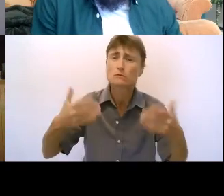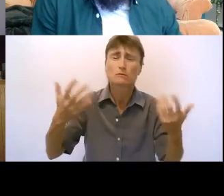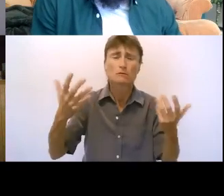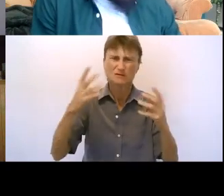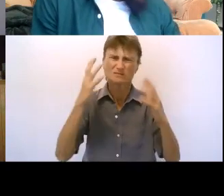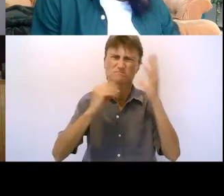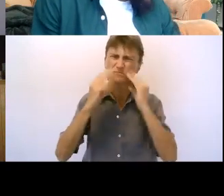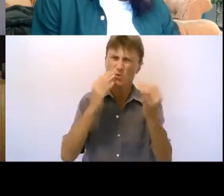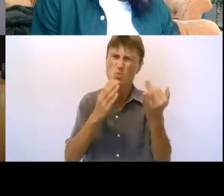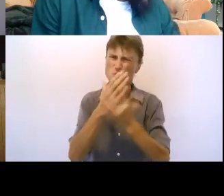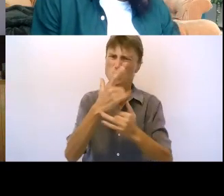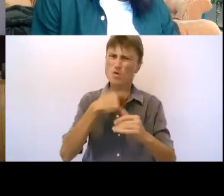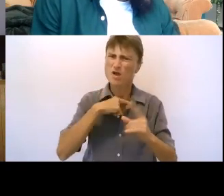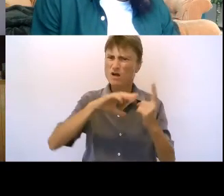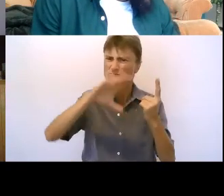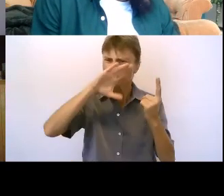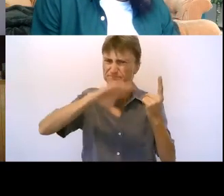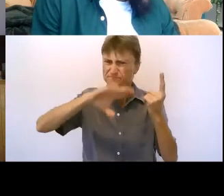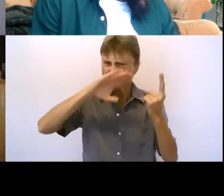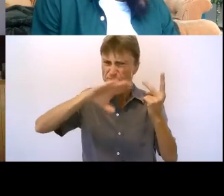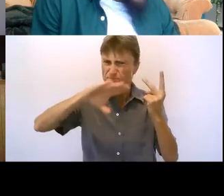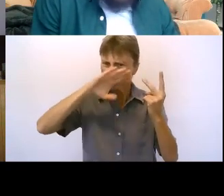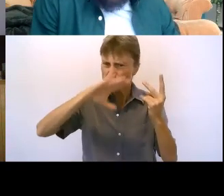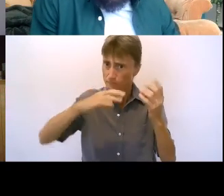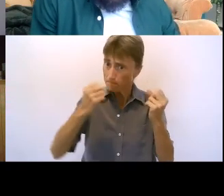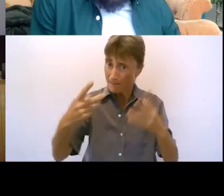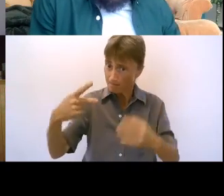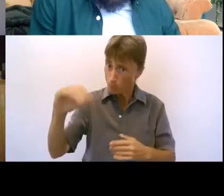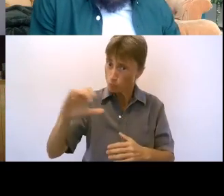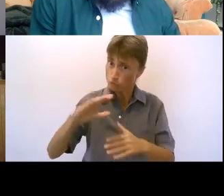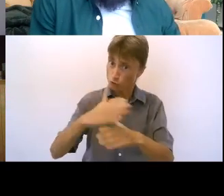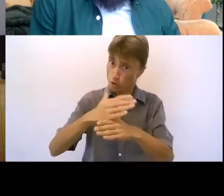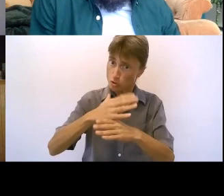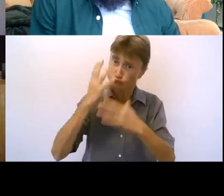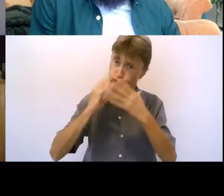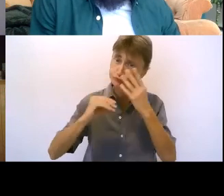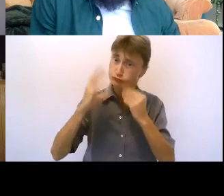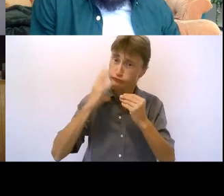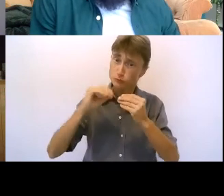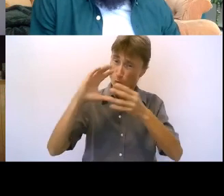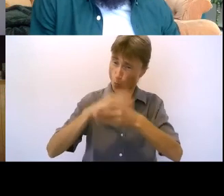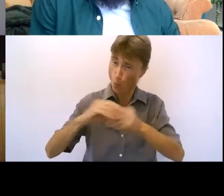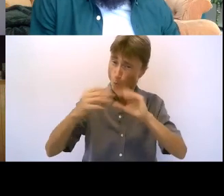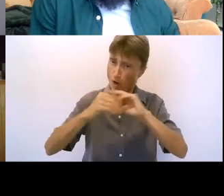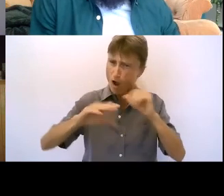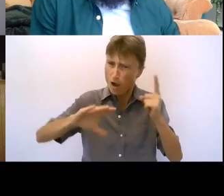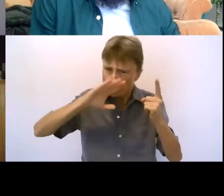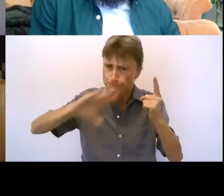and it often is and it often continues to ask of people of colour to do the labour to